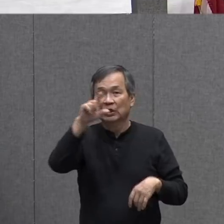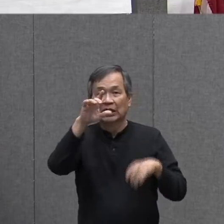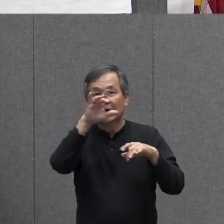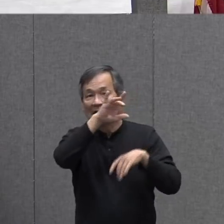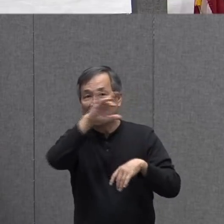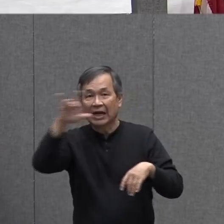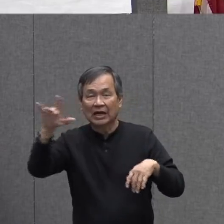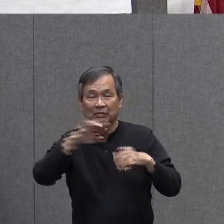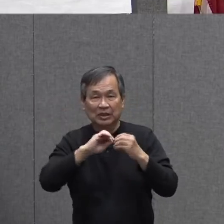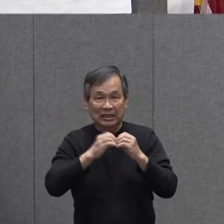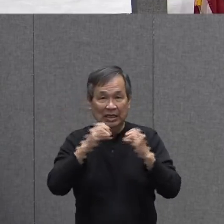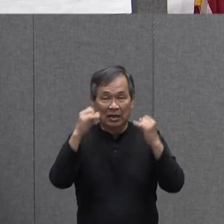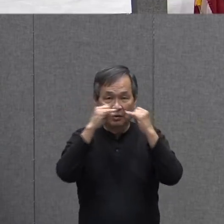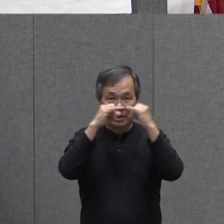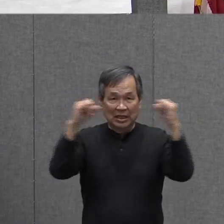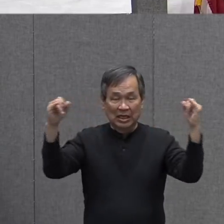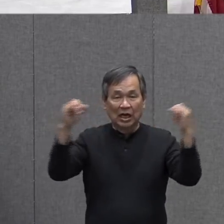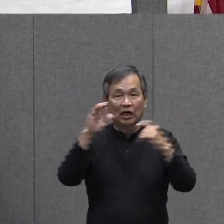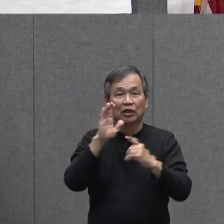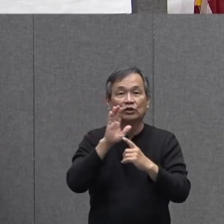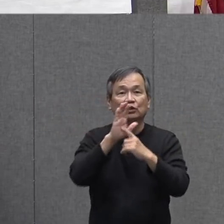and show the jumps that we've made.